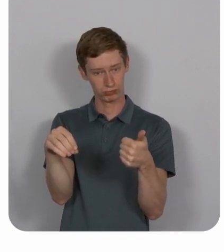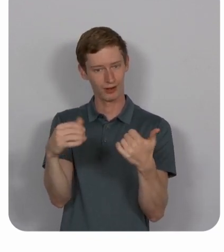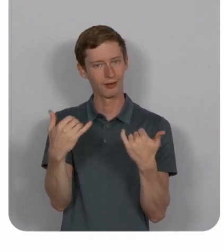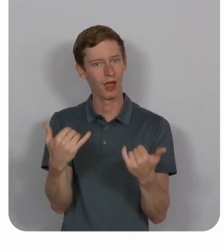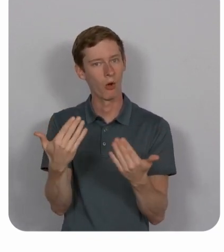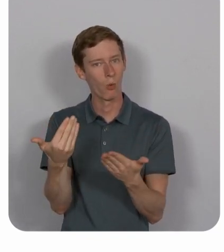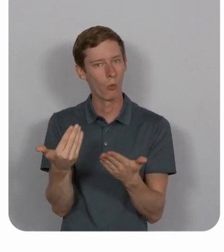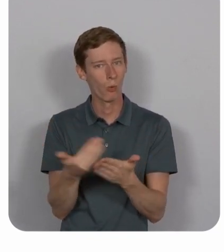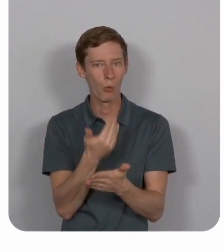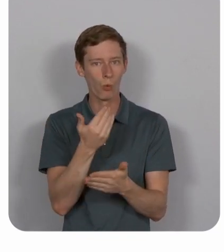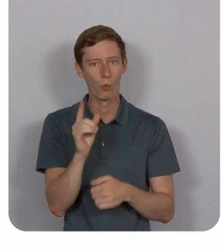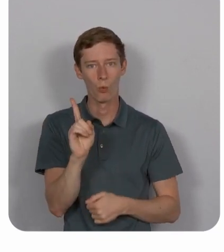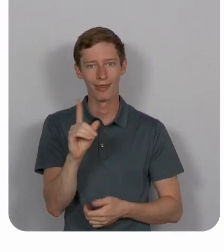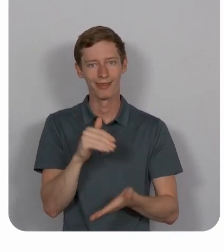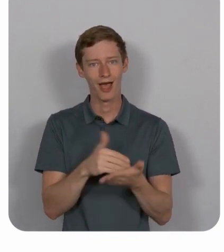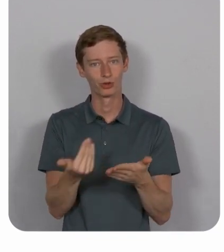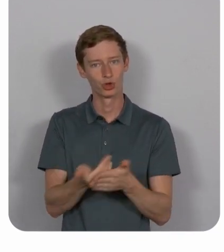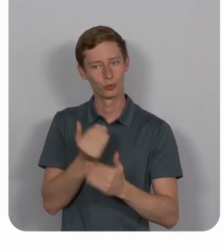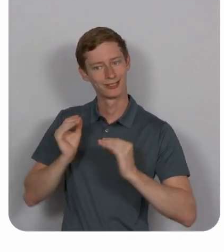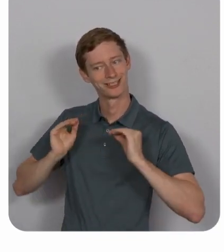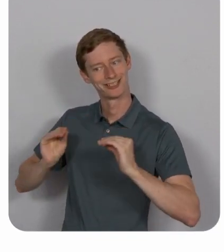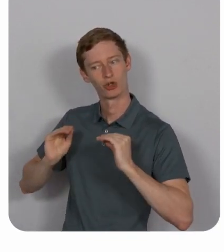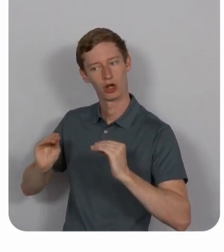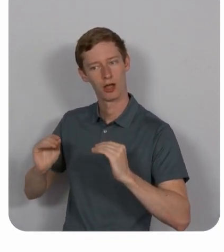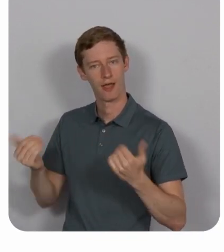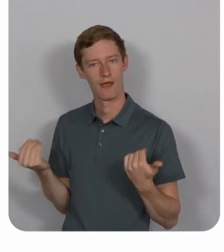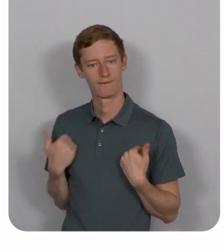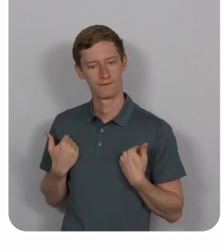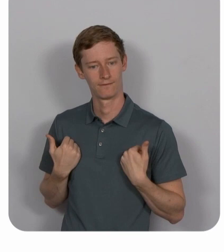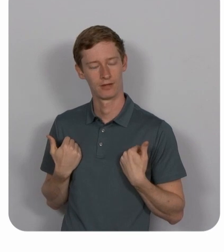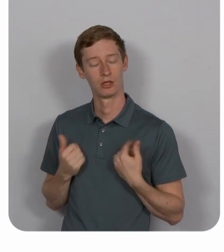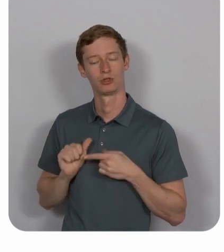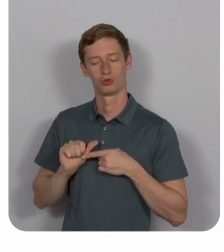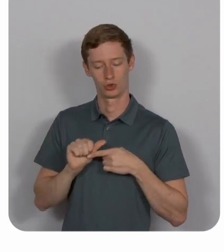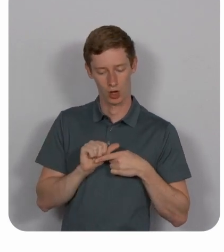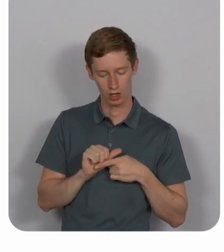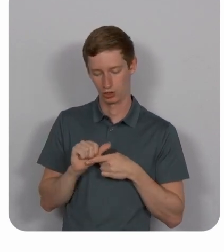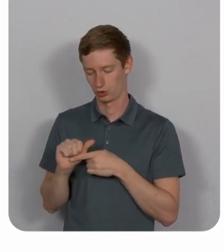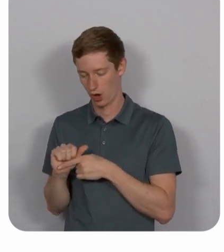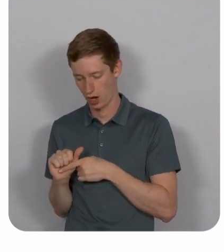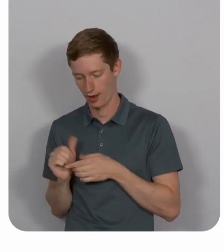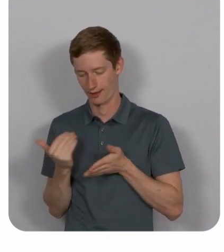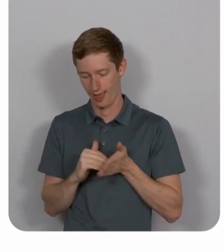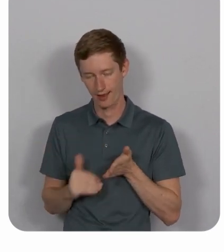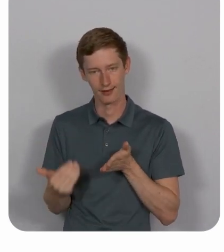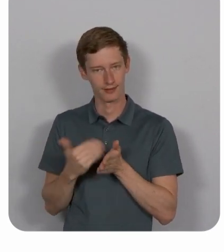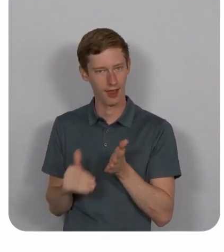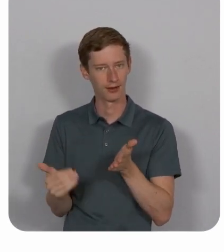we now have a thousand new instructions, samples to work with. We retrain both models and rinse and repeat over